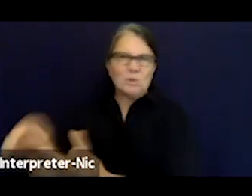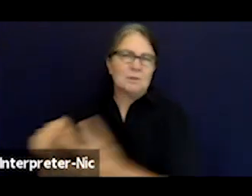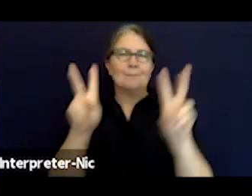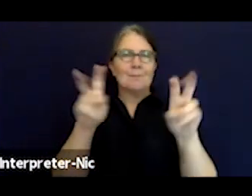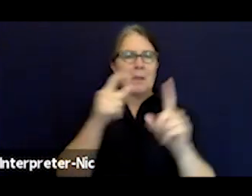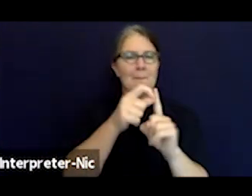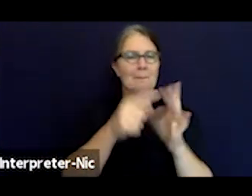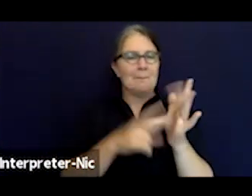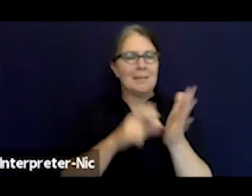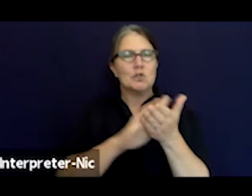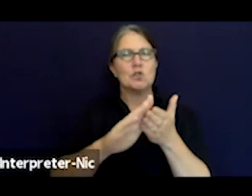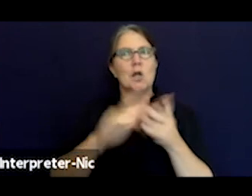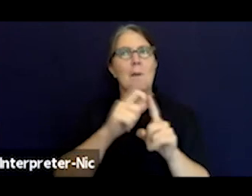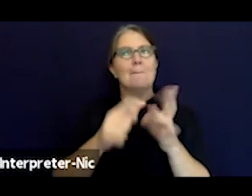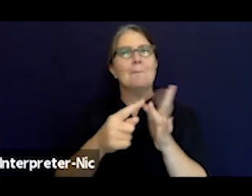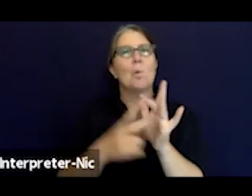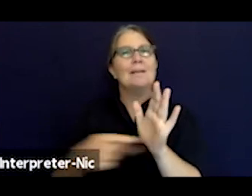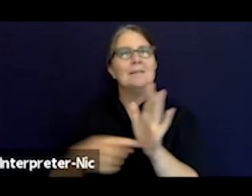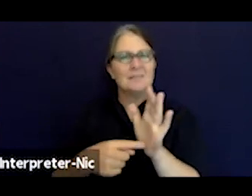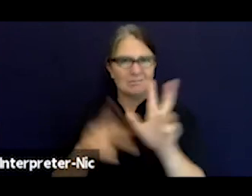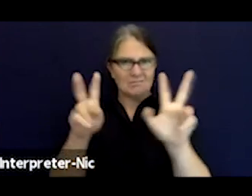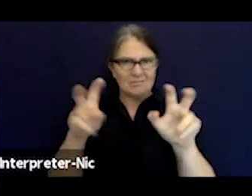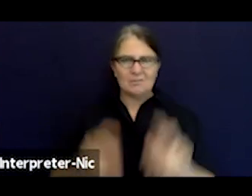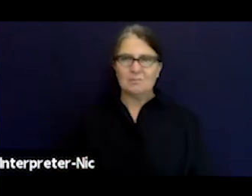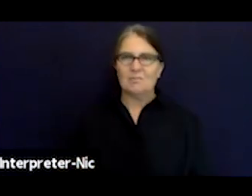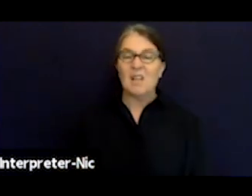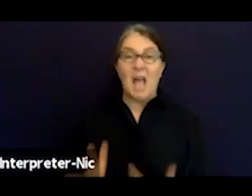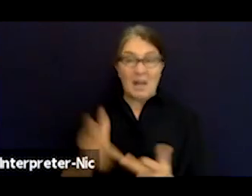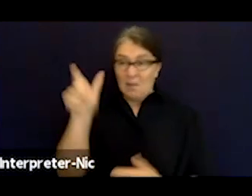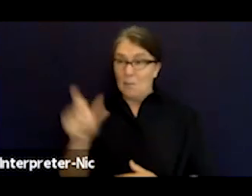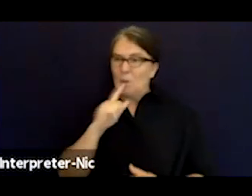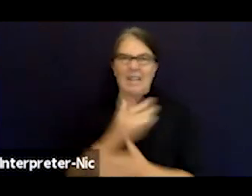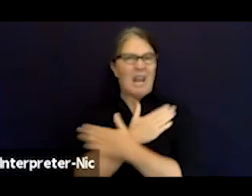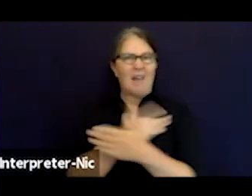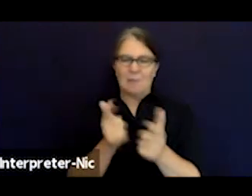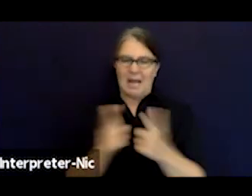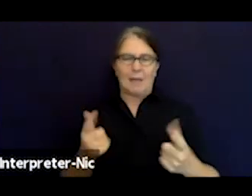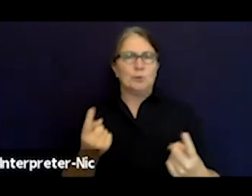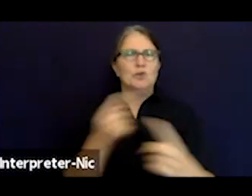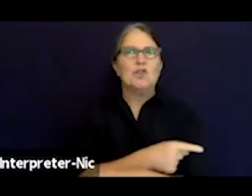instead of disability, love the plus 1.” A lot of votes for plus 1 and time estimates.